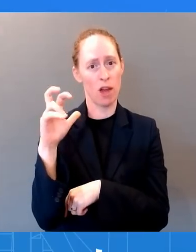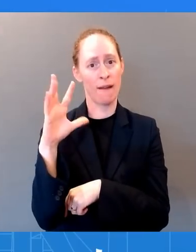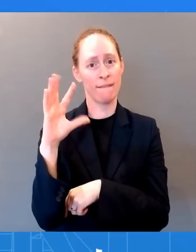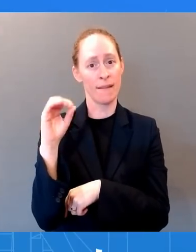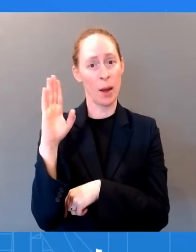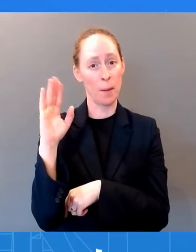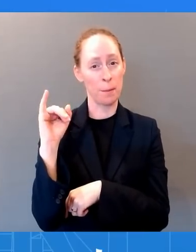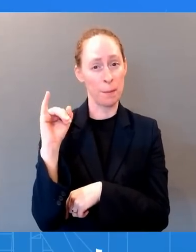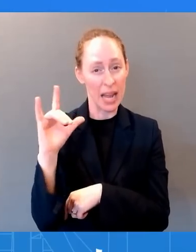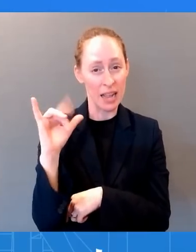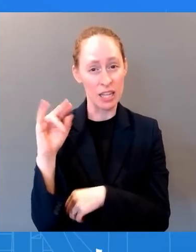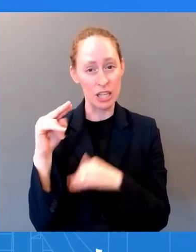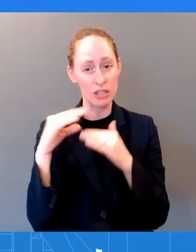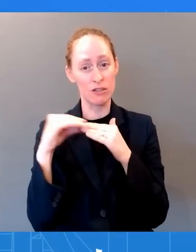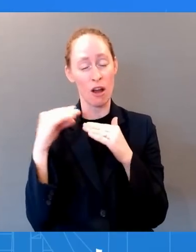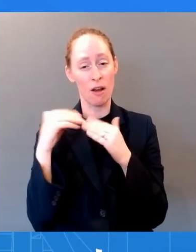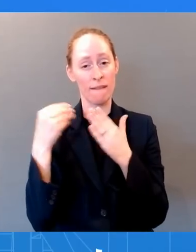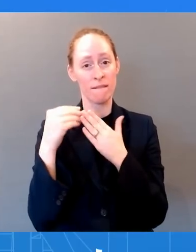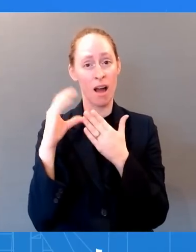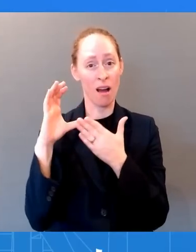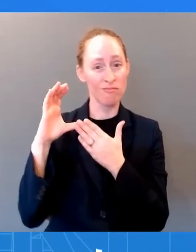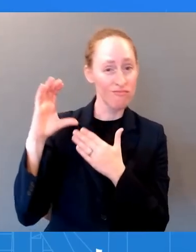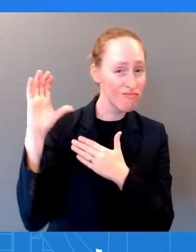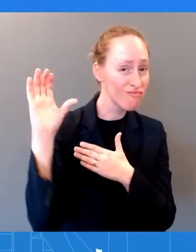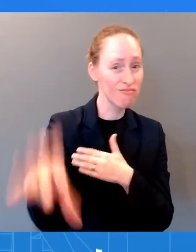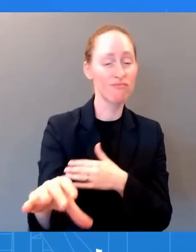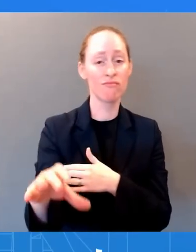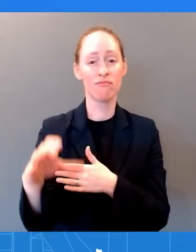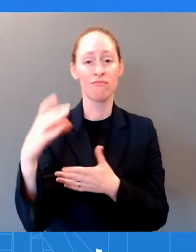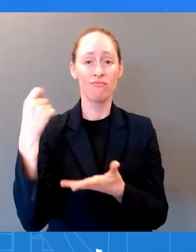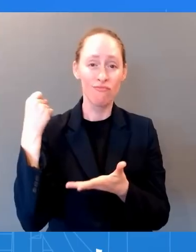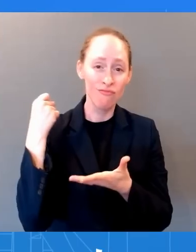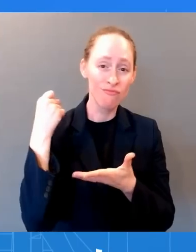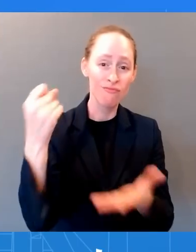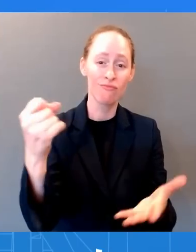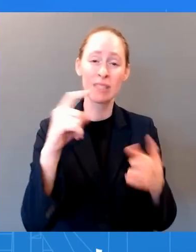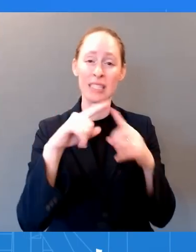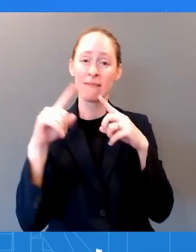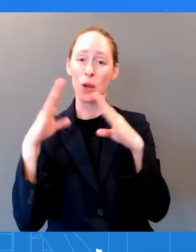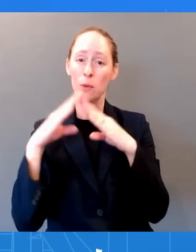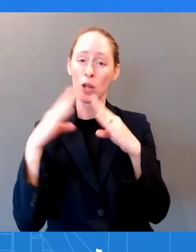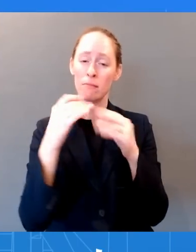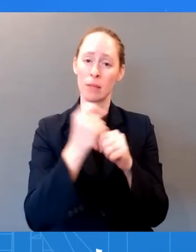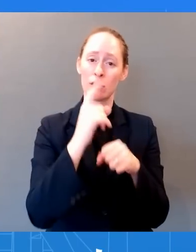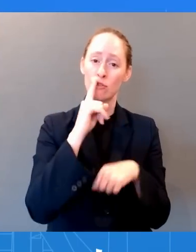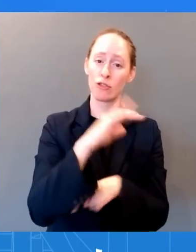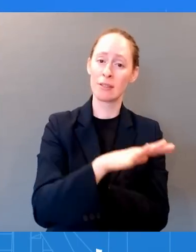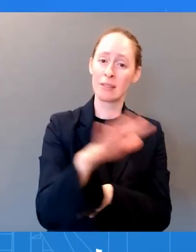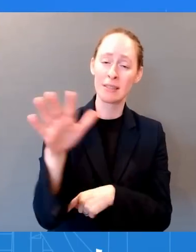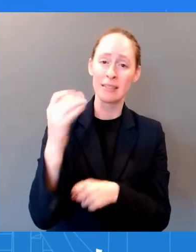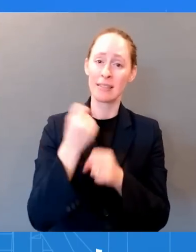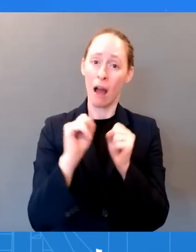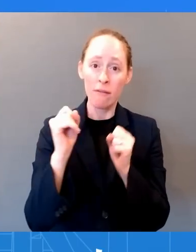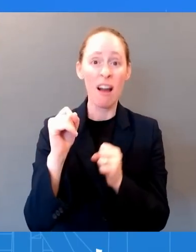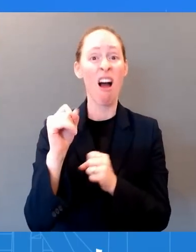to make sure that communities were safer. That's -- only Democrats in Congress voted for the American Rescue Plan. That matters.